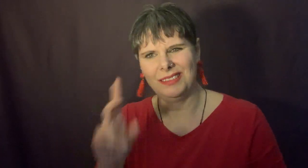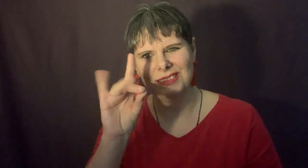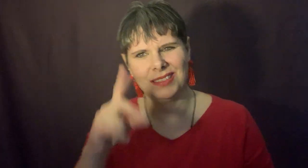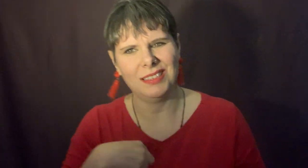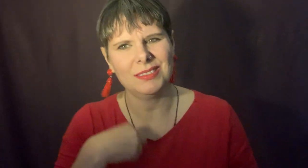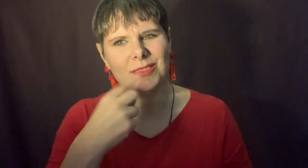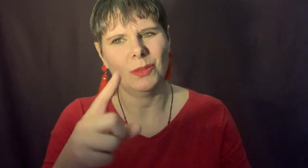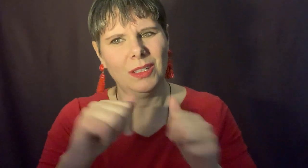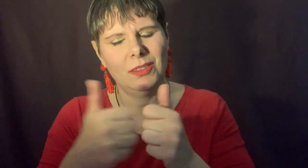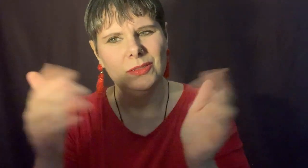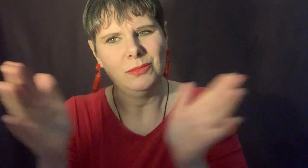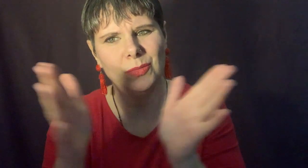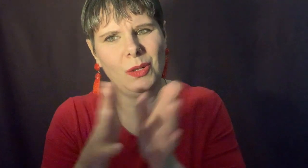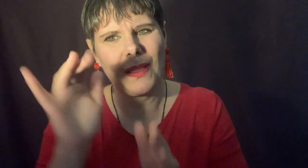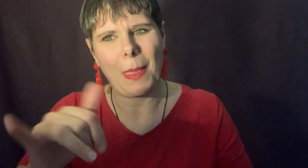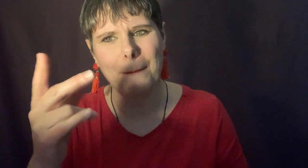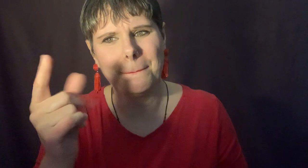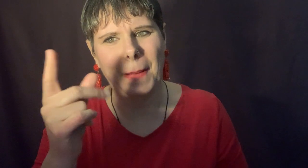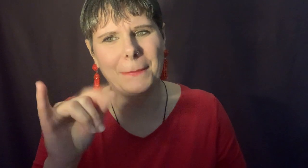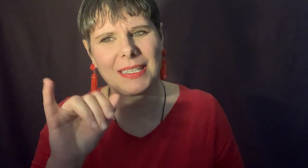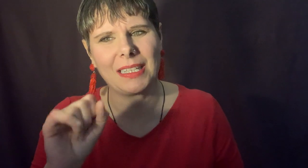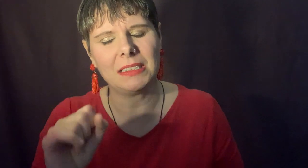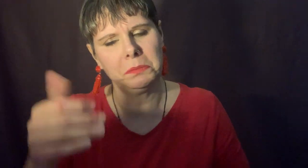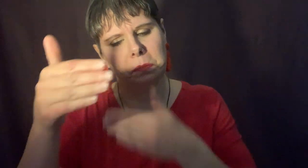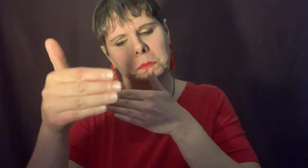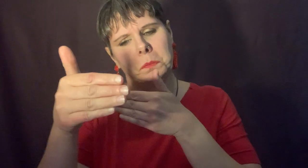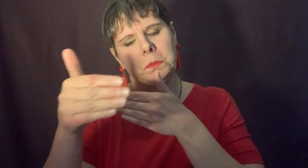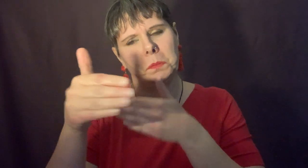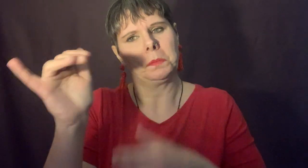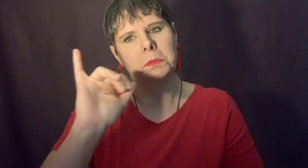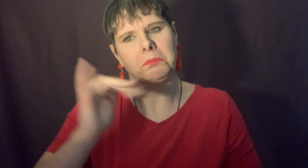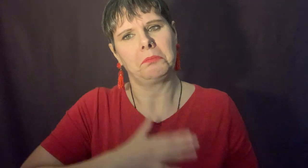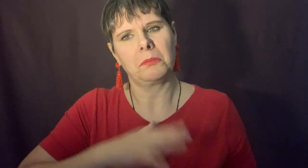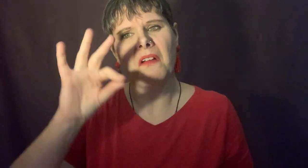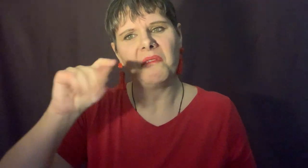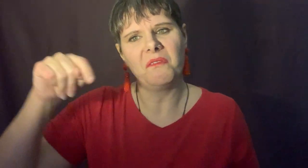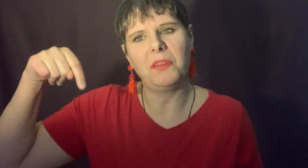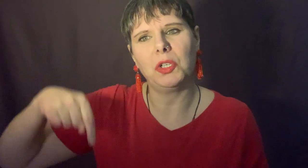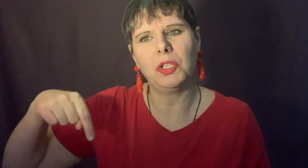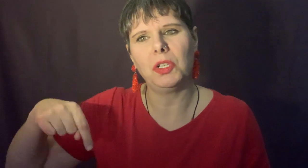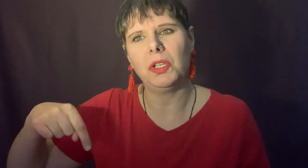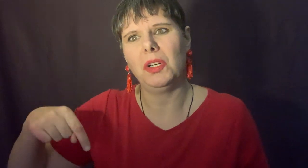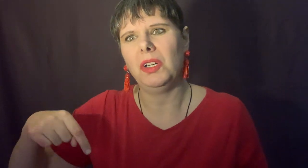Did I mention how small this puppy is? The size of my foot.